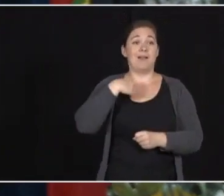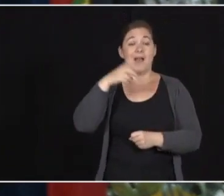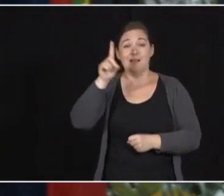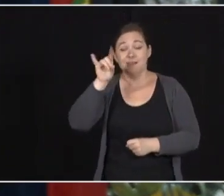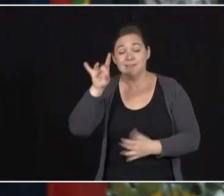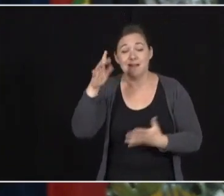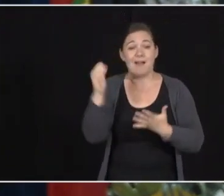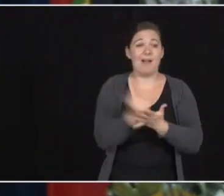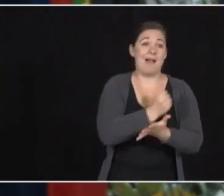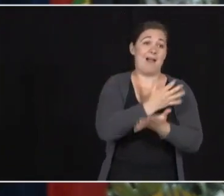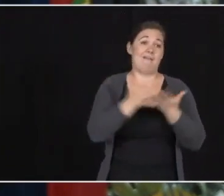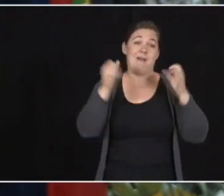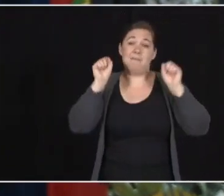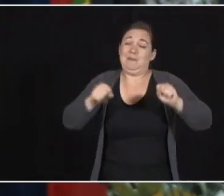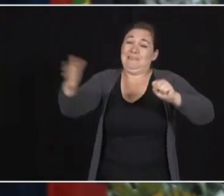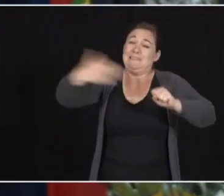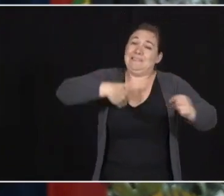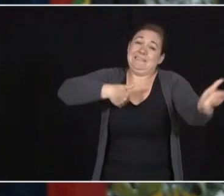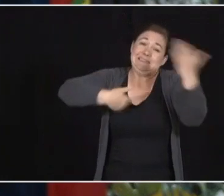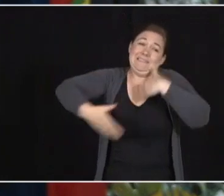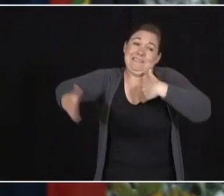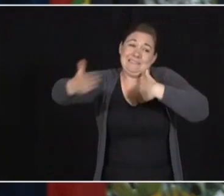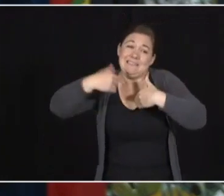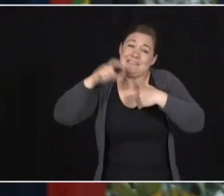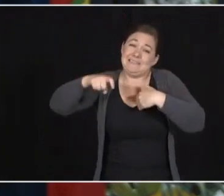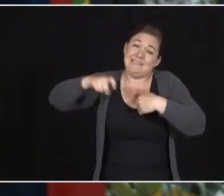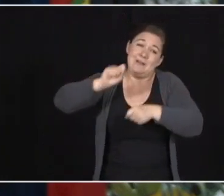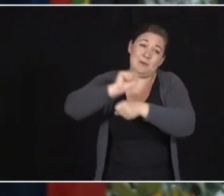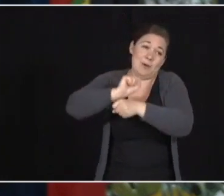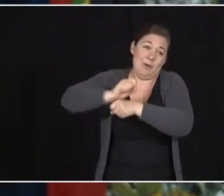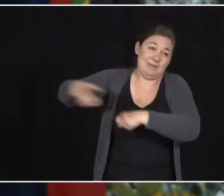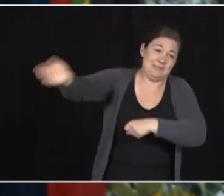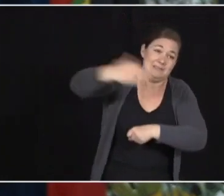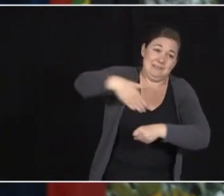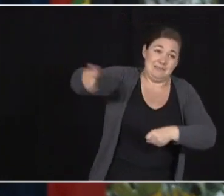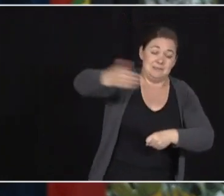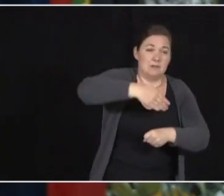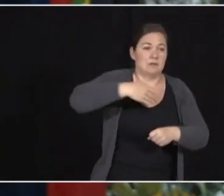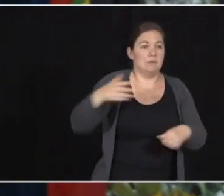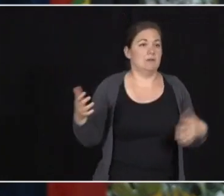We have used every measure and every tool to get people into our long-term care homes. It is so critical that we change